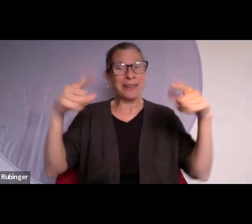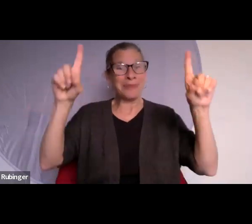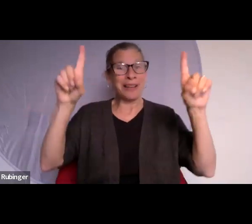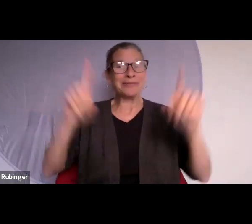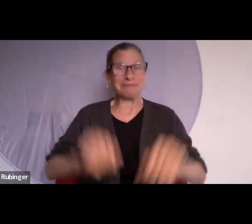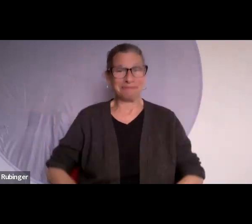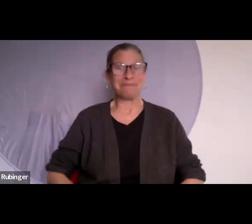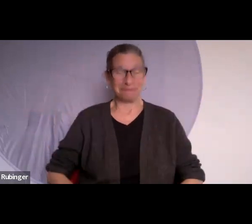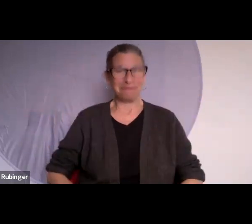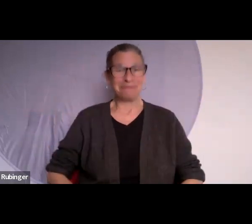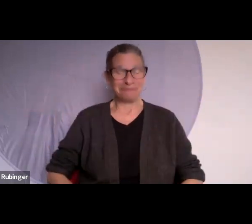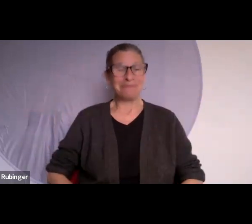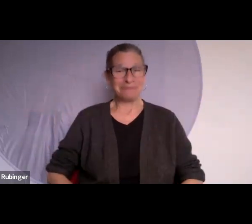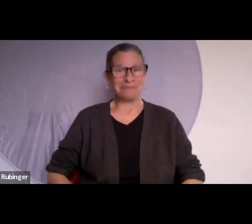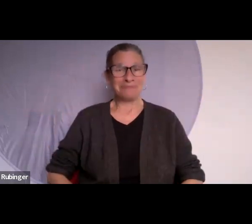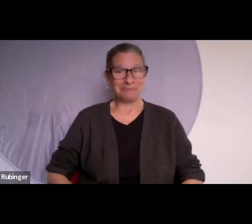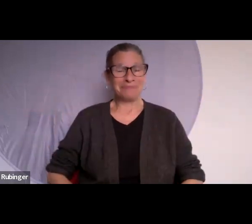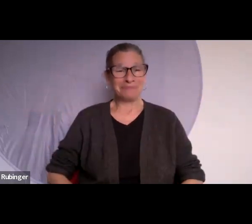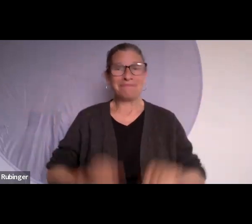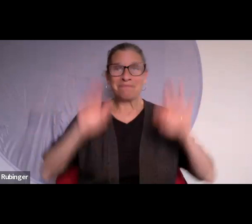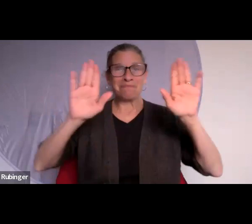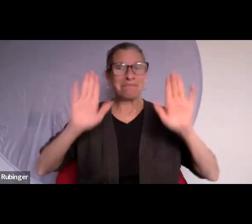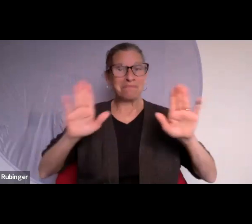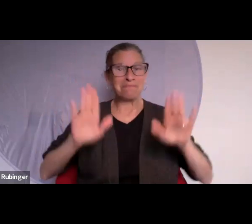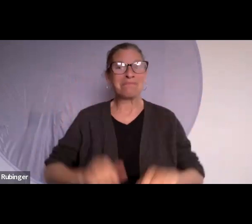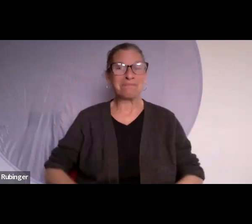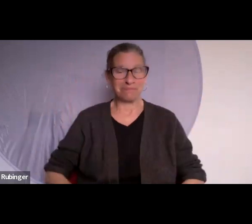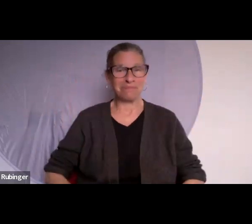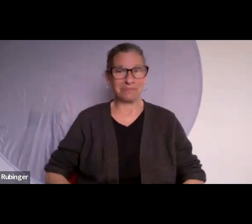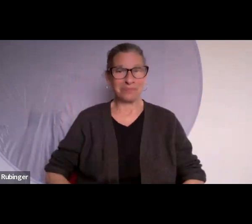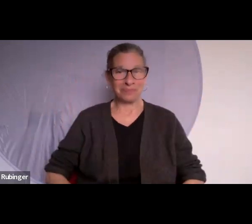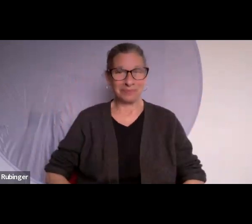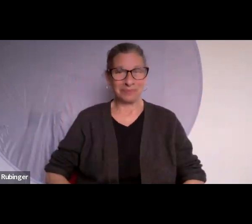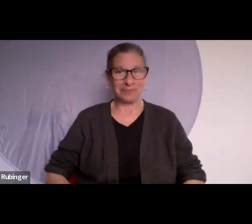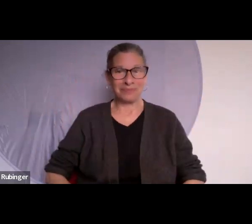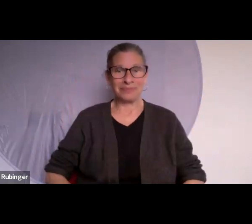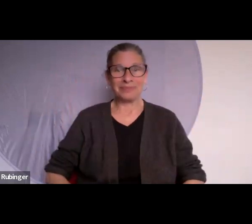its CUNY wide, which is awesome, I think.